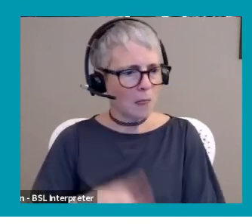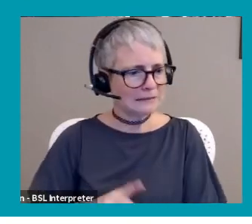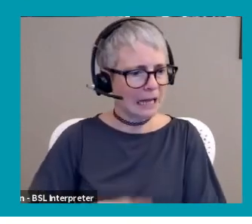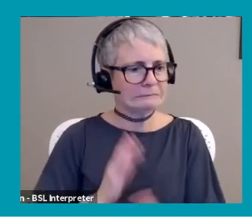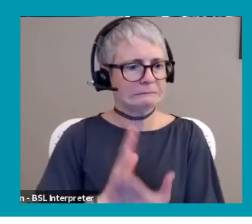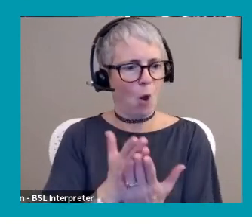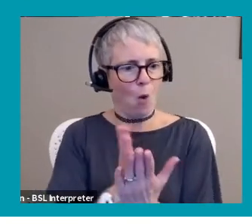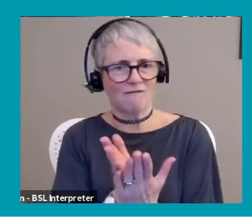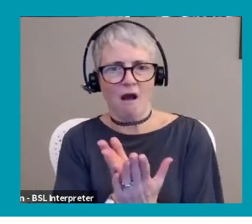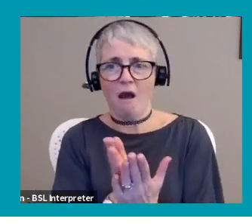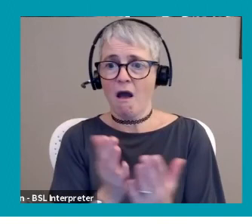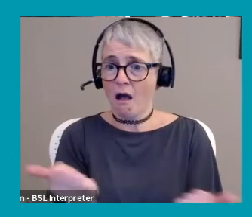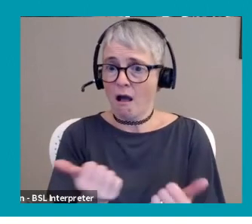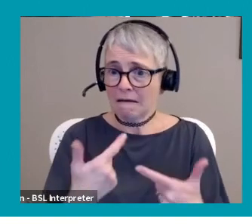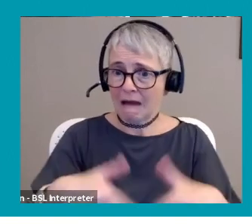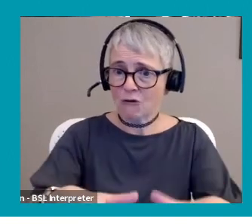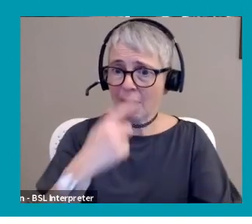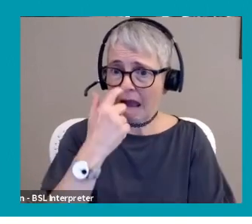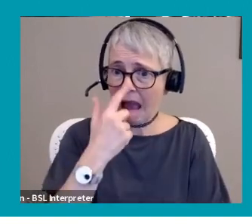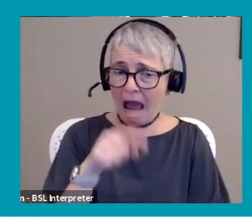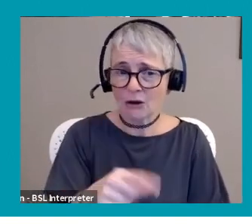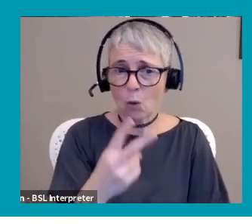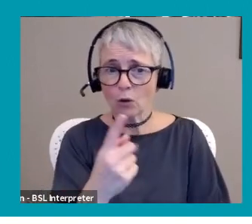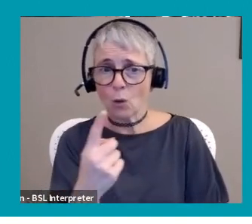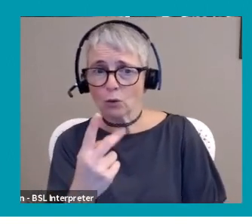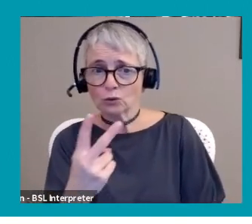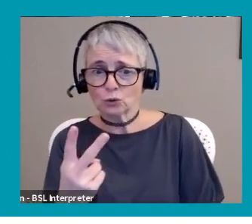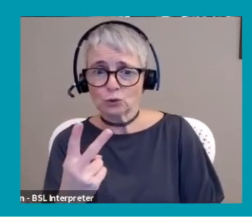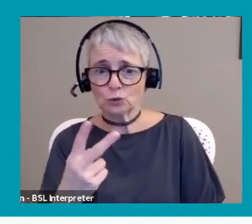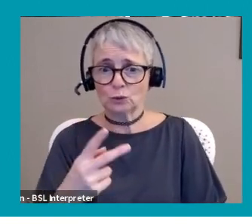everyone okay if we keep going? We've just got one or two slides left. And I think everyone's